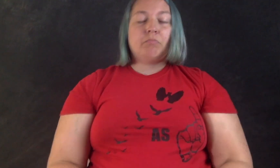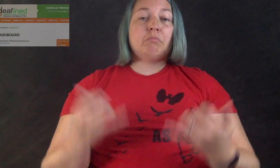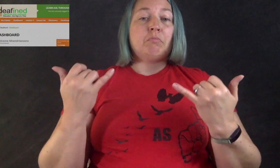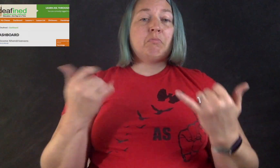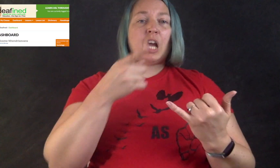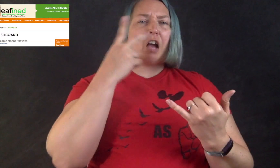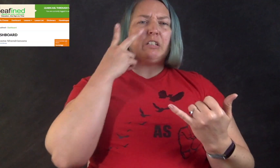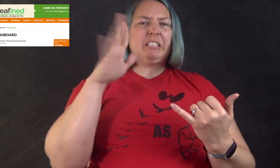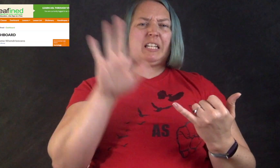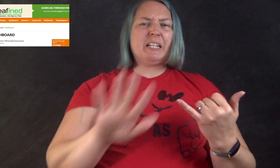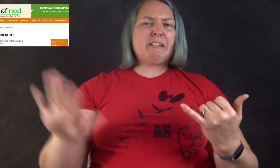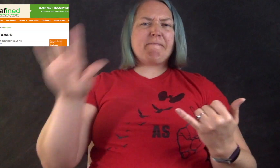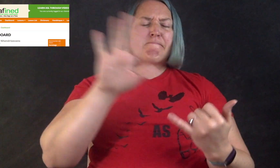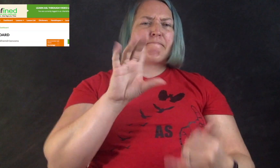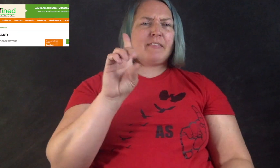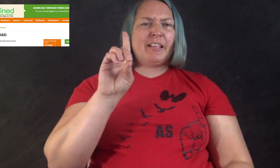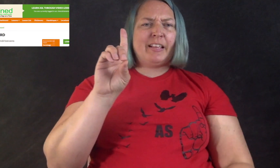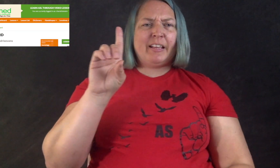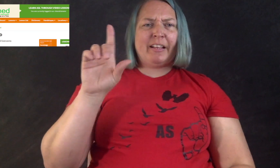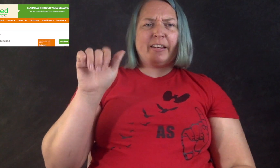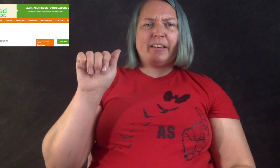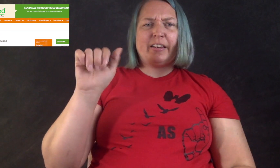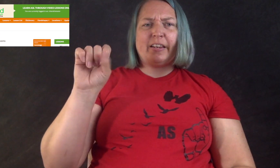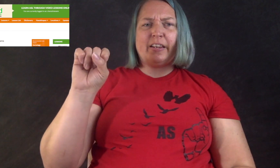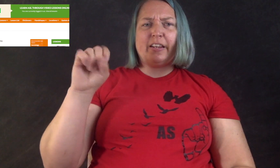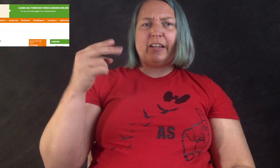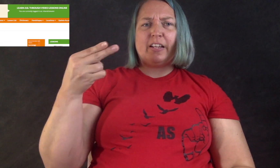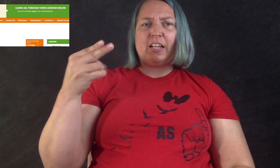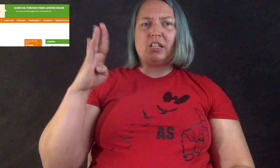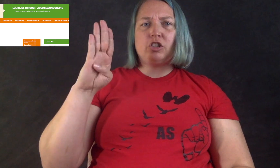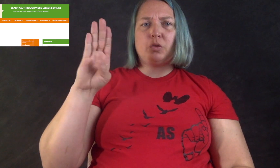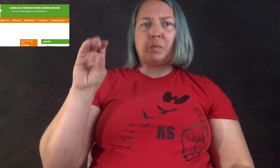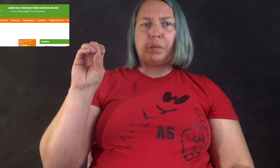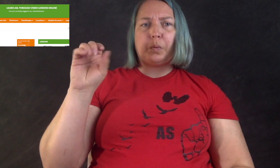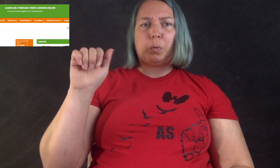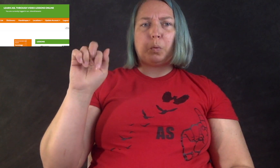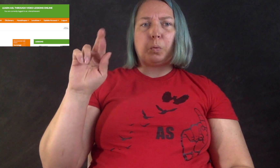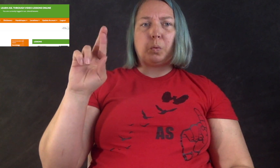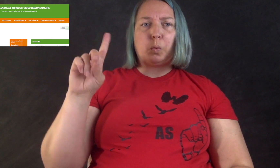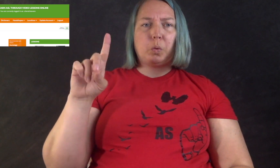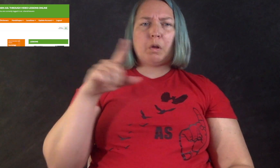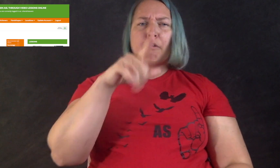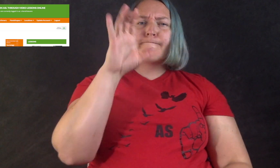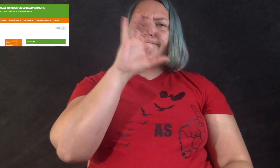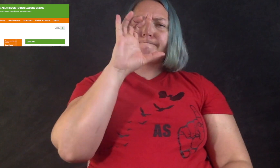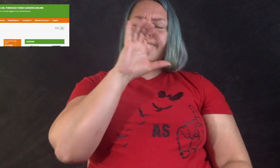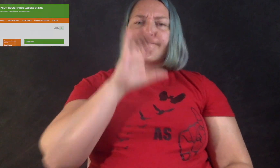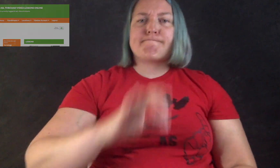Then you will see a dashboard/homepage.